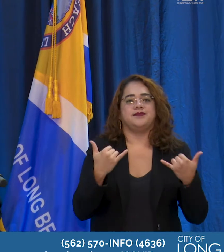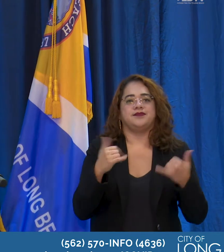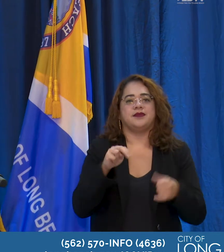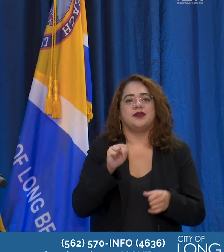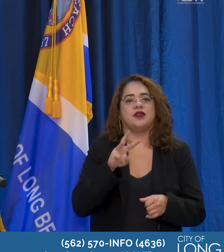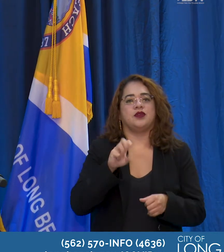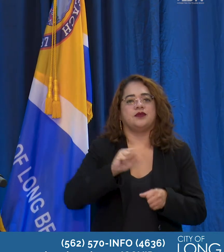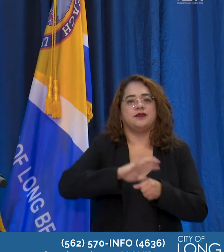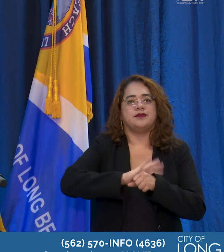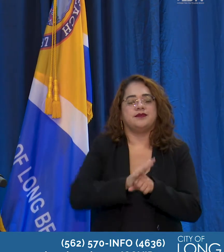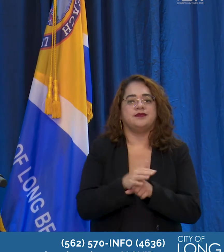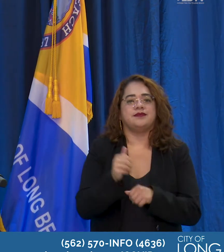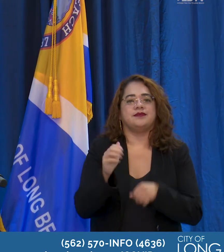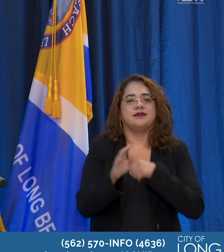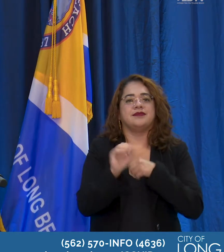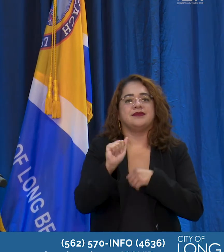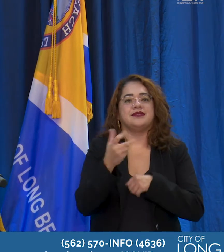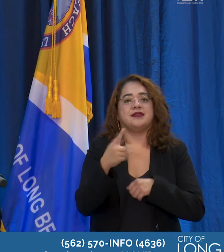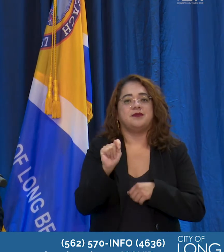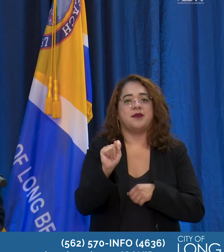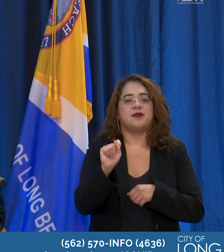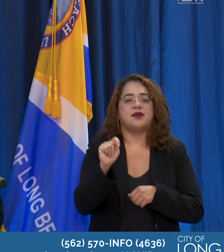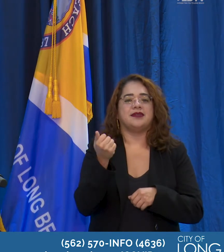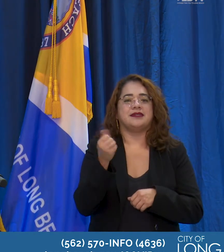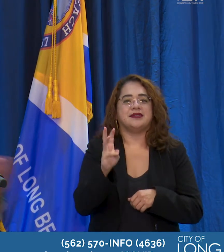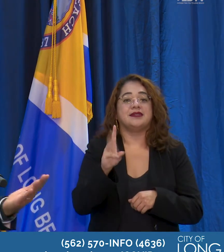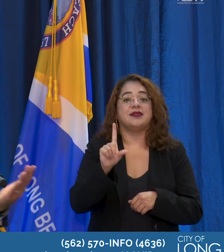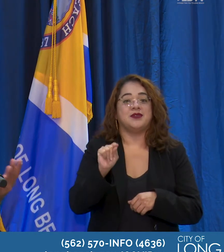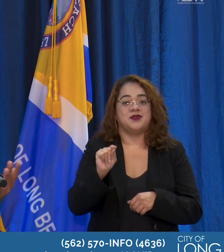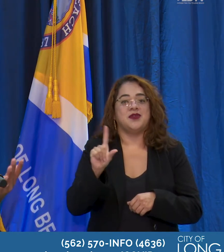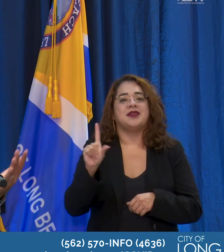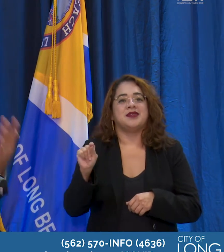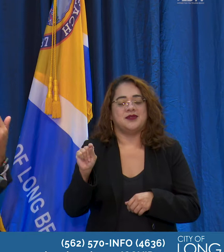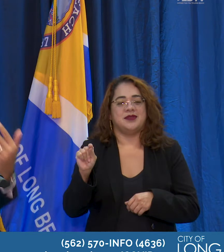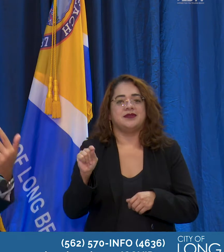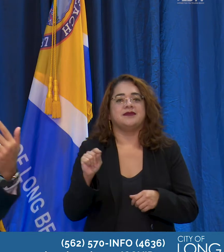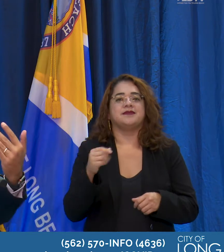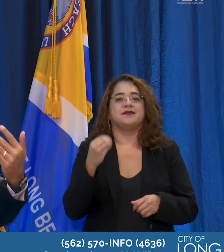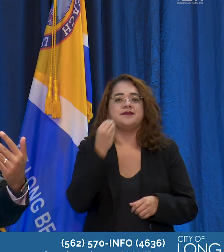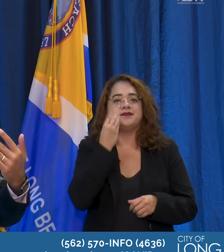September the 16th 2020. We have as always, Paola who is doing our ASL